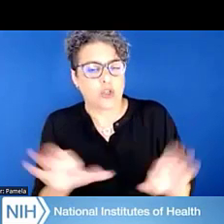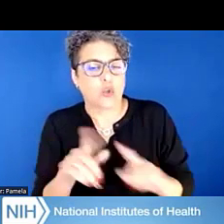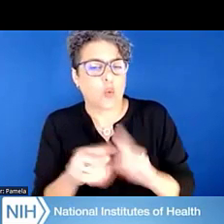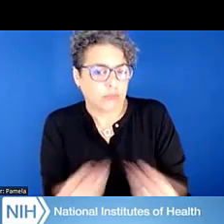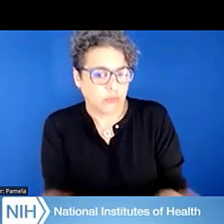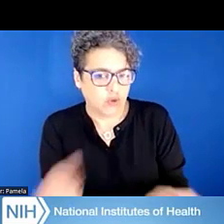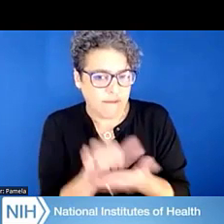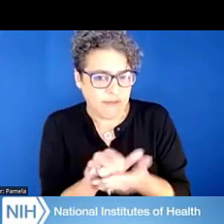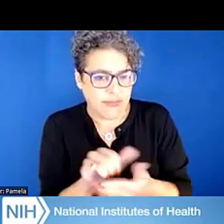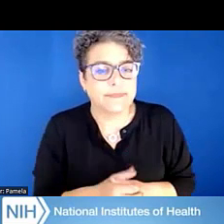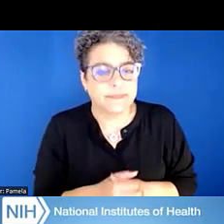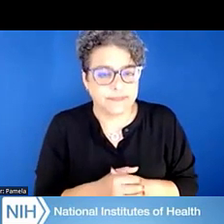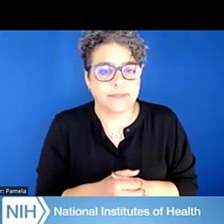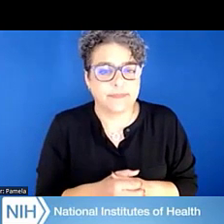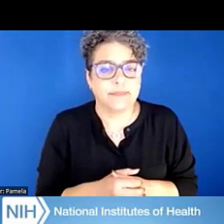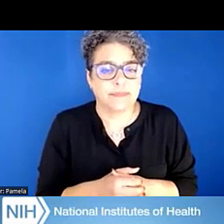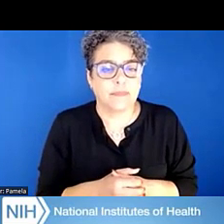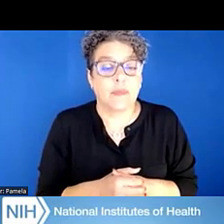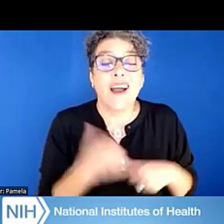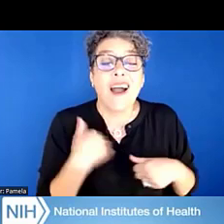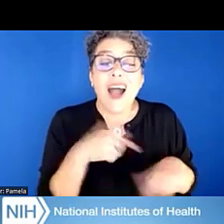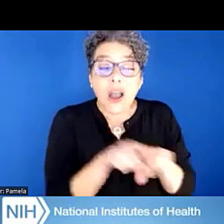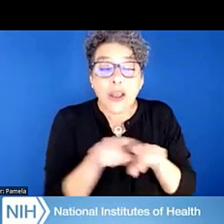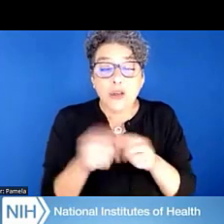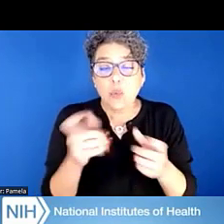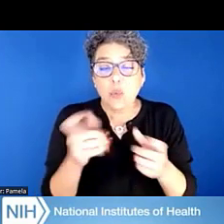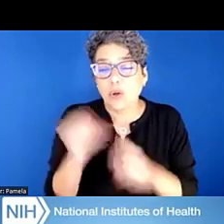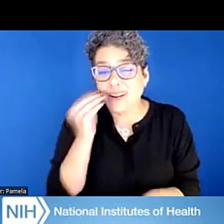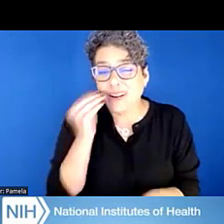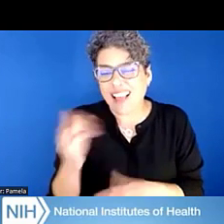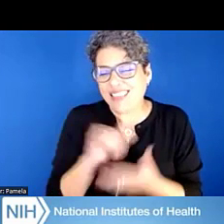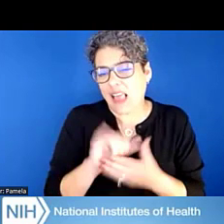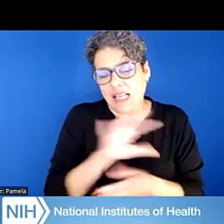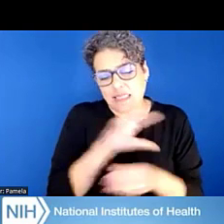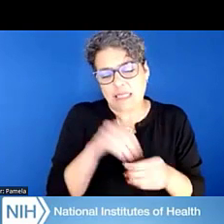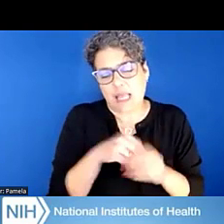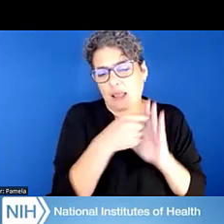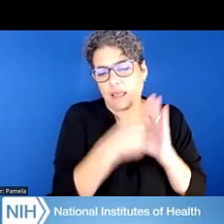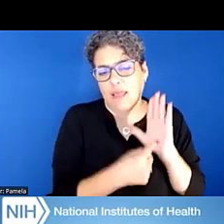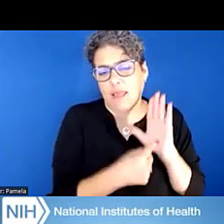And now I want to mention this is on the NIH Grants Policy Statement, which I have a link to below.